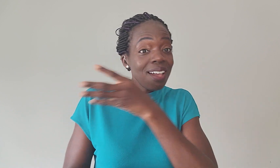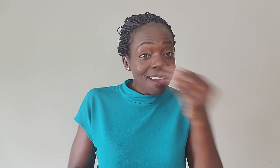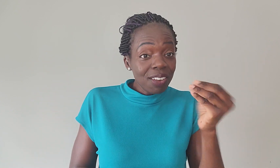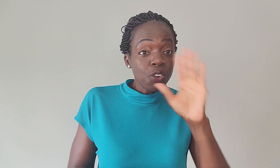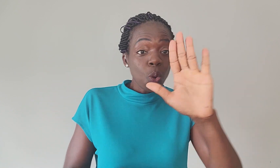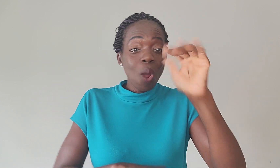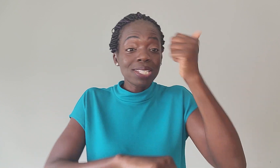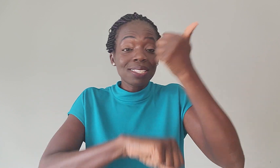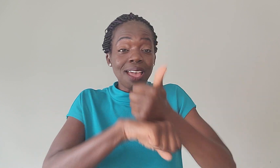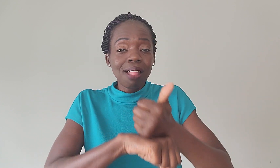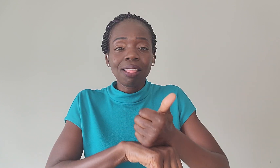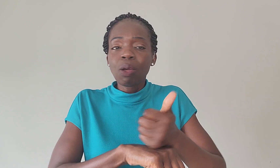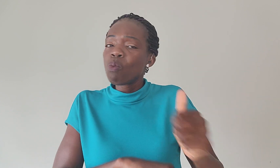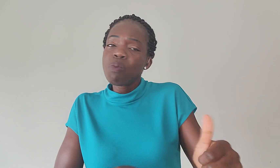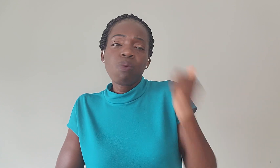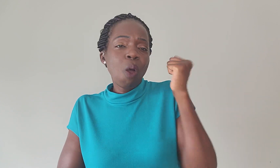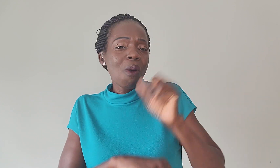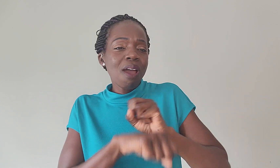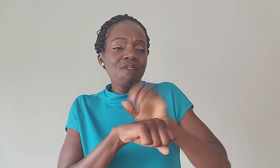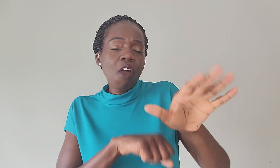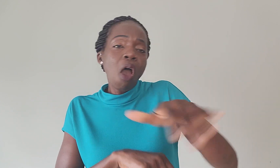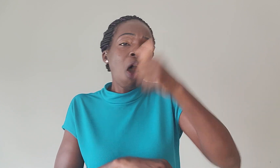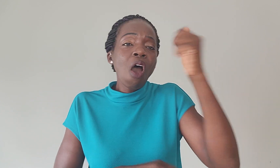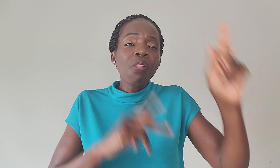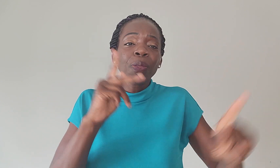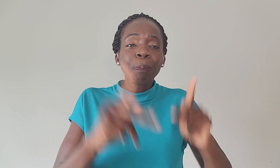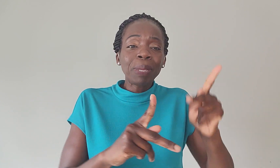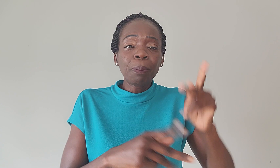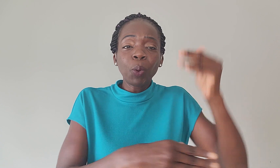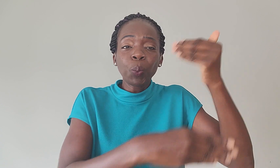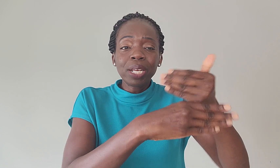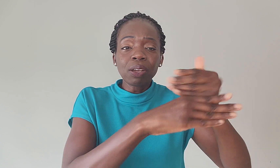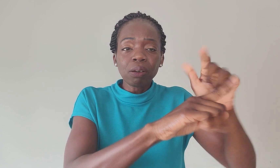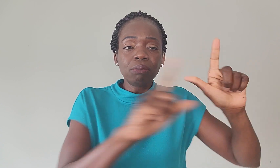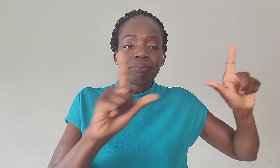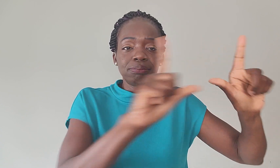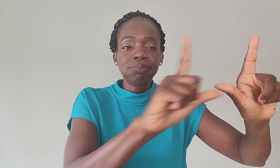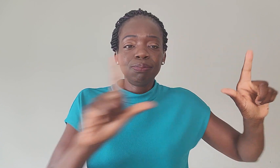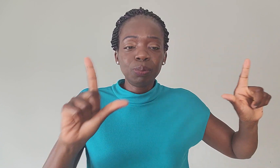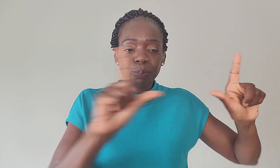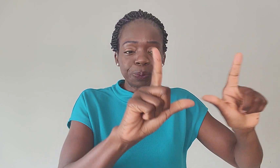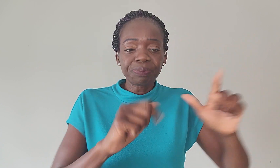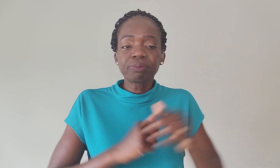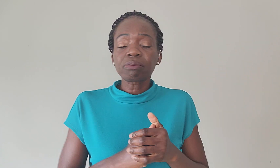Plus, your settings will not affect anyone else’s display.